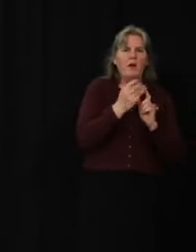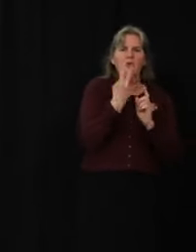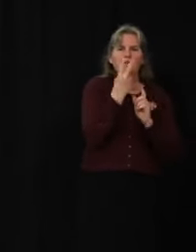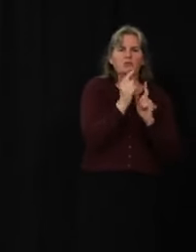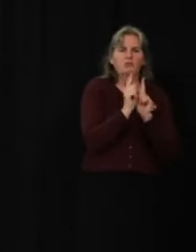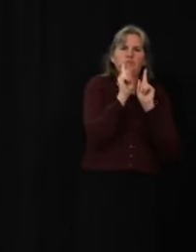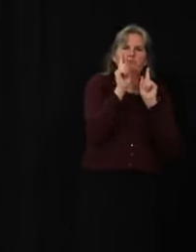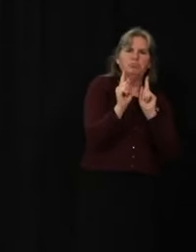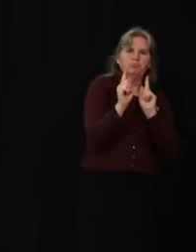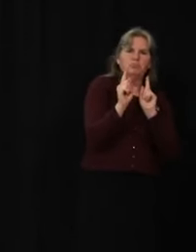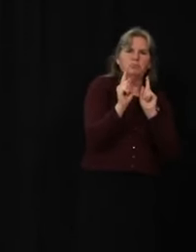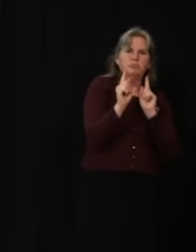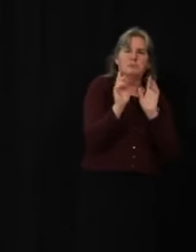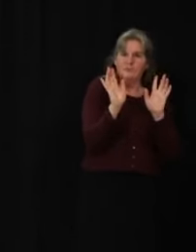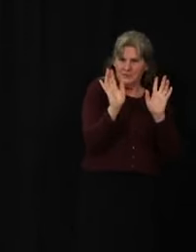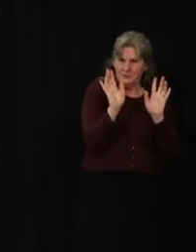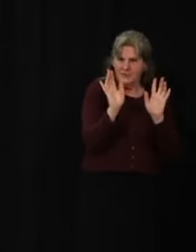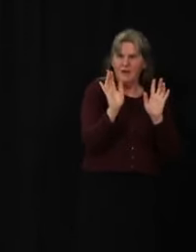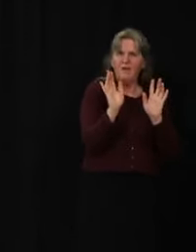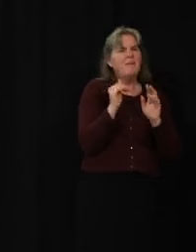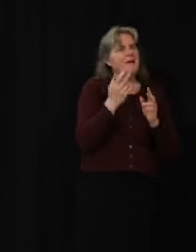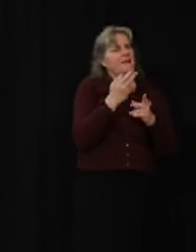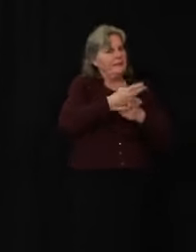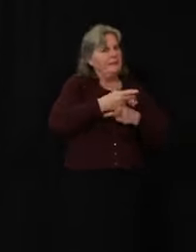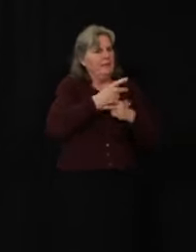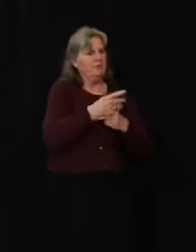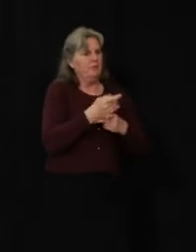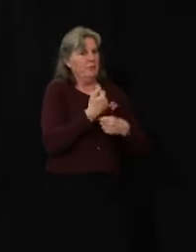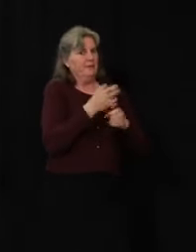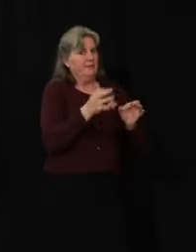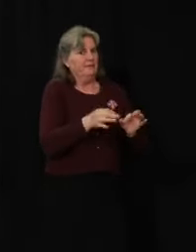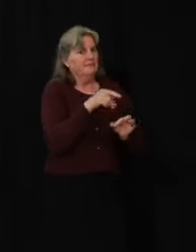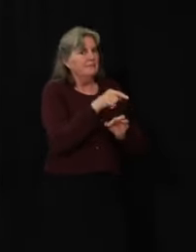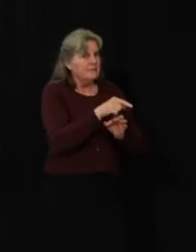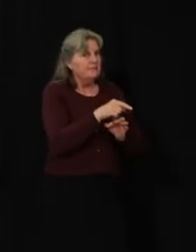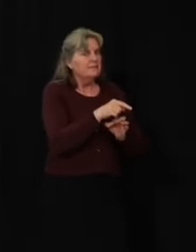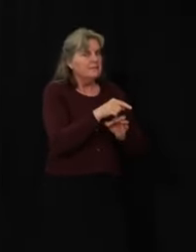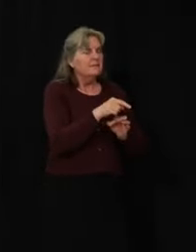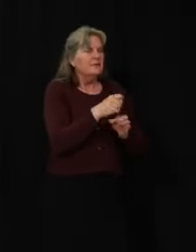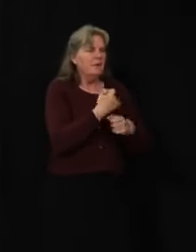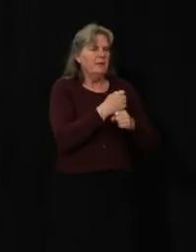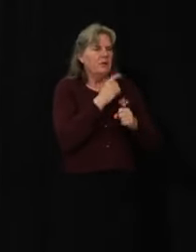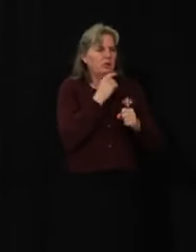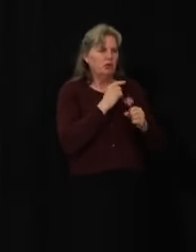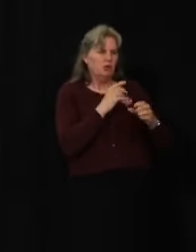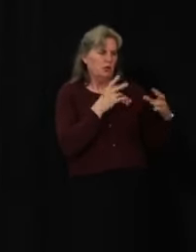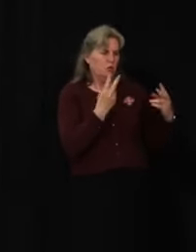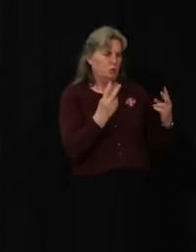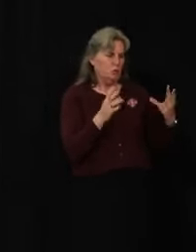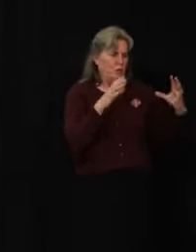completion. In fact, I was just editing them before coming over here.